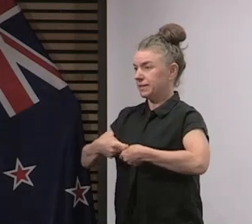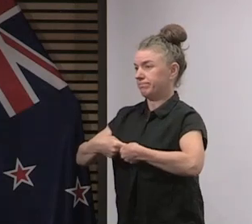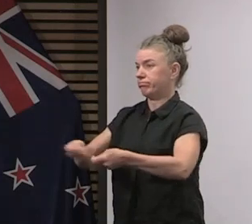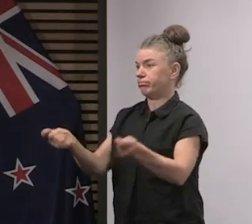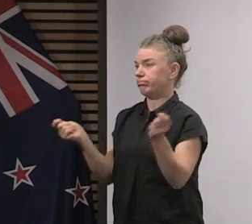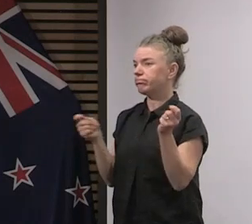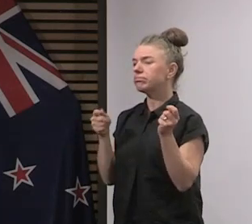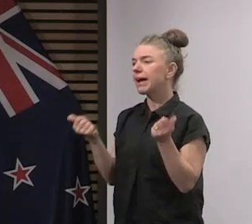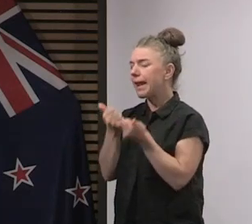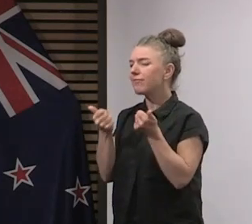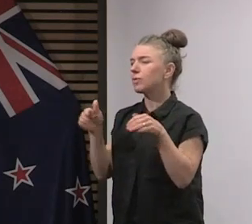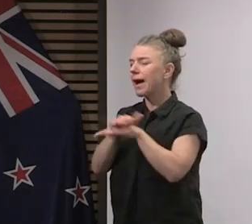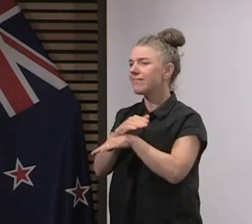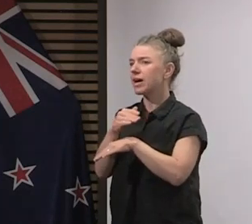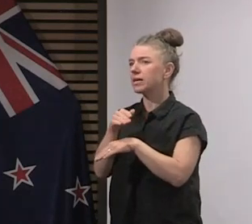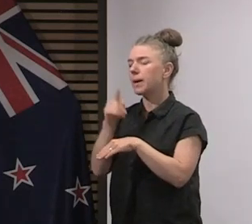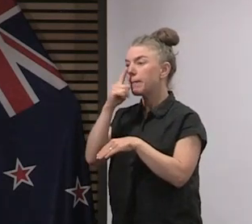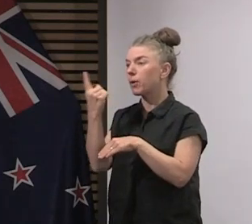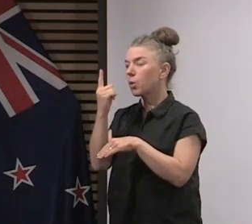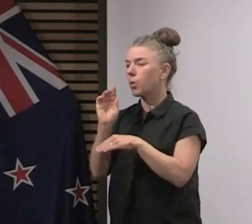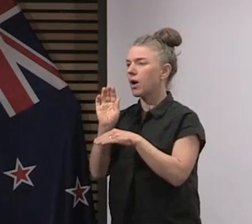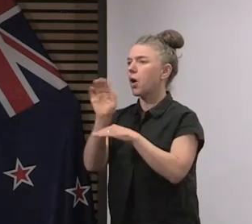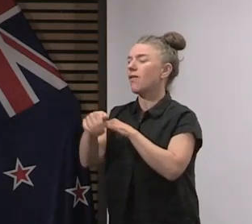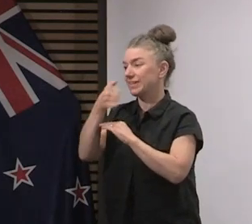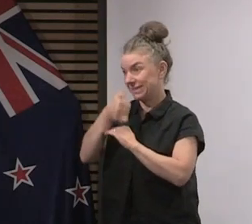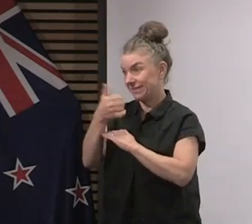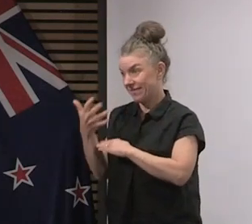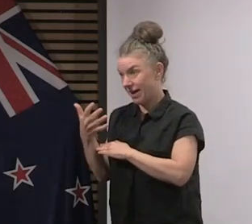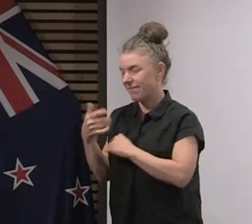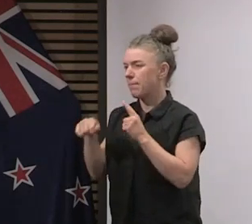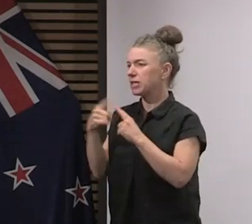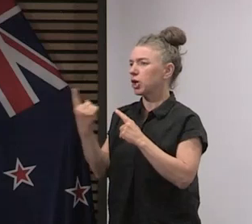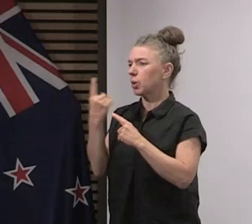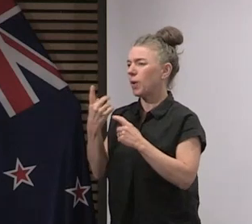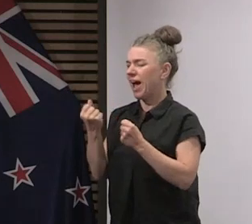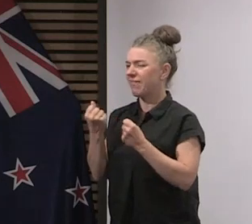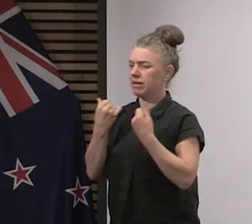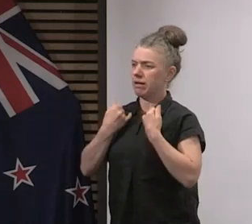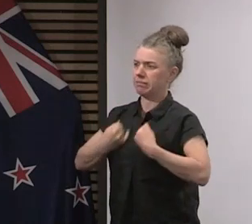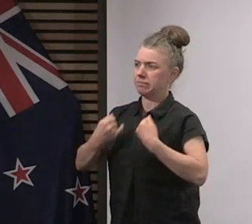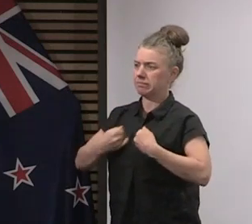It definitely us. When we had the first shipment, 900,000